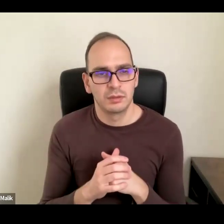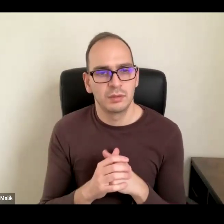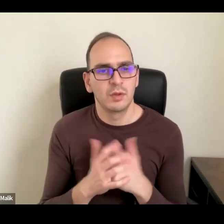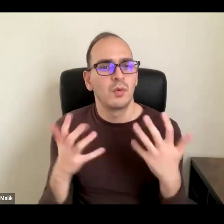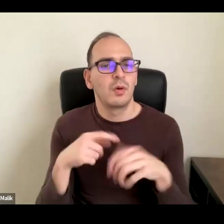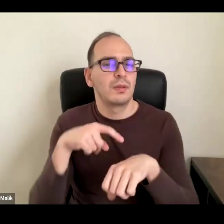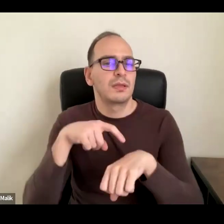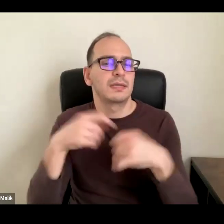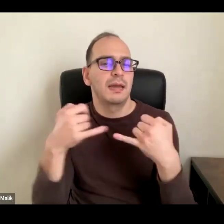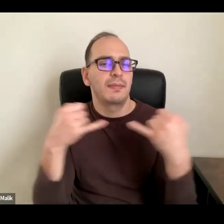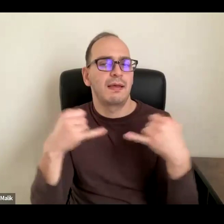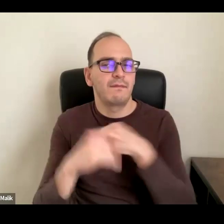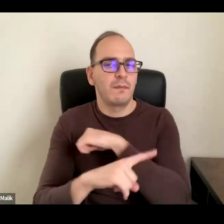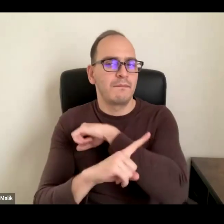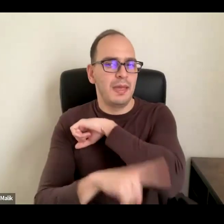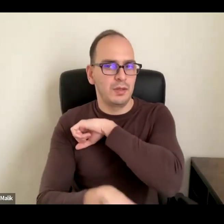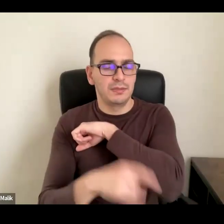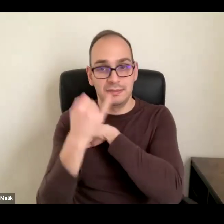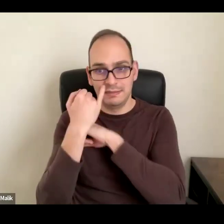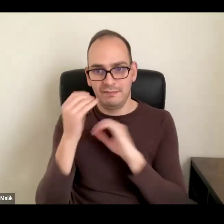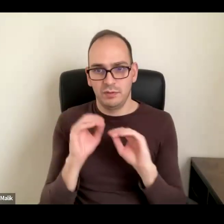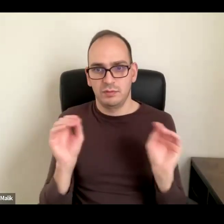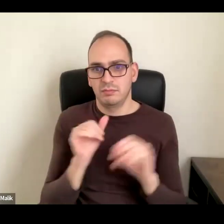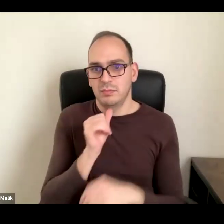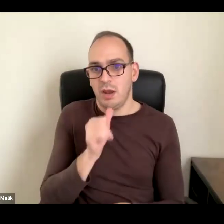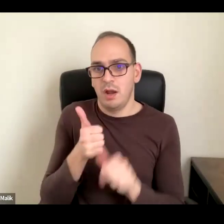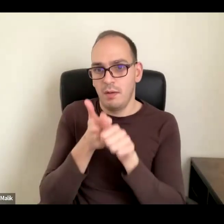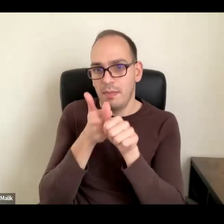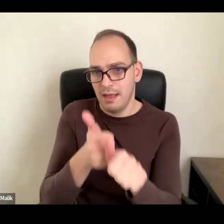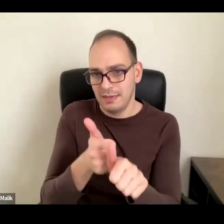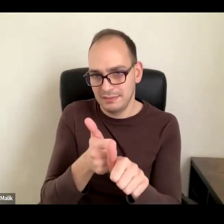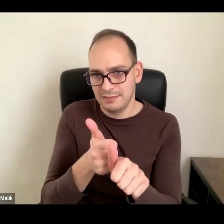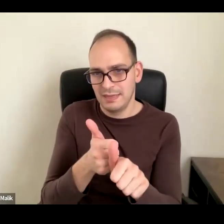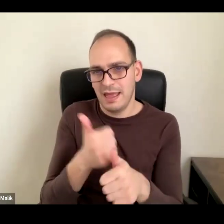timeline for civil penalties be if there is non-compliance? I I think maybe you're asking if